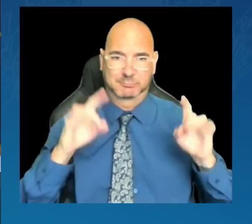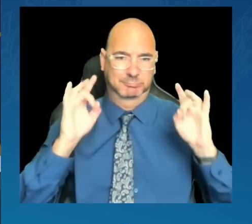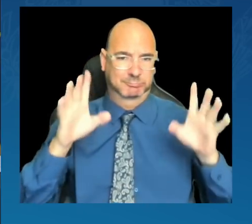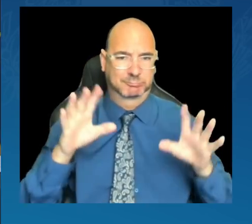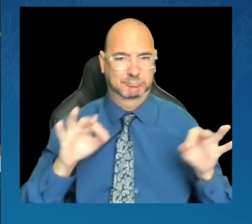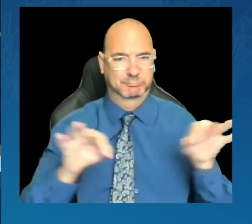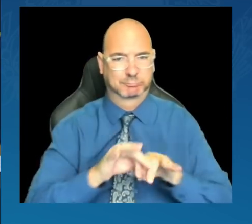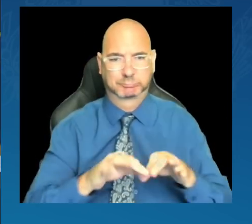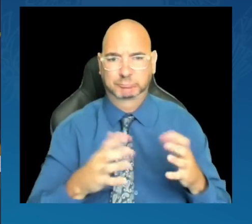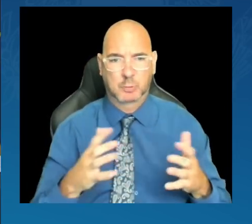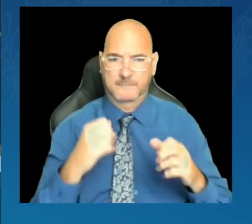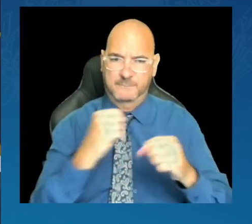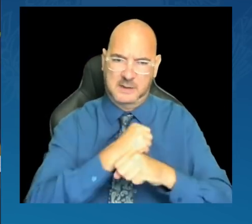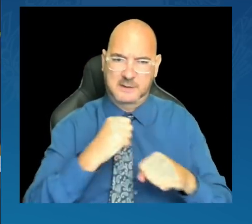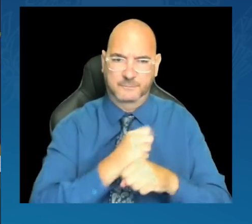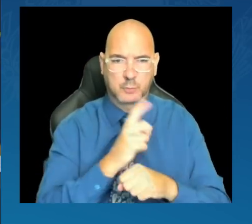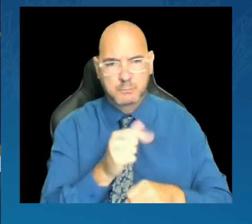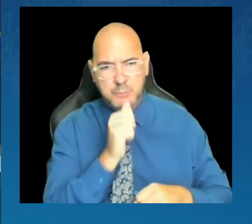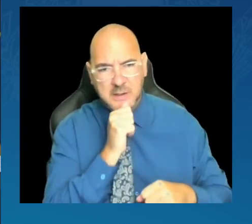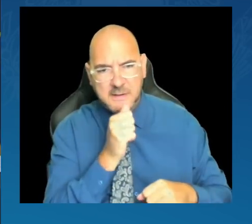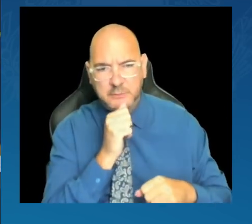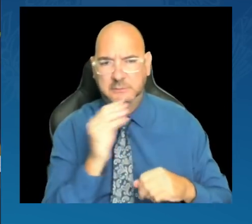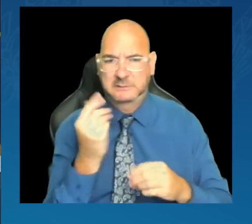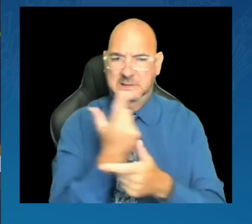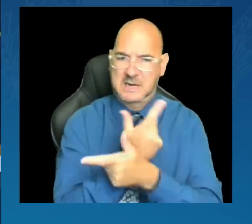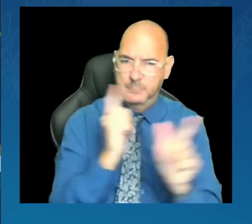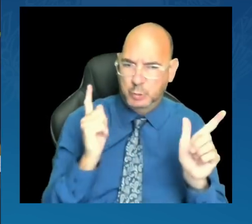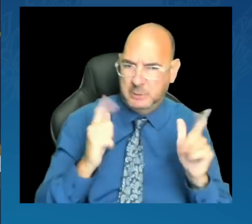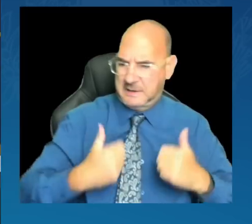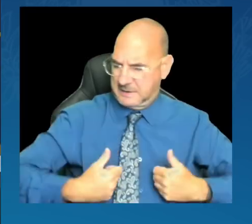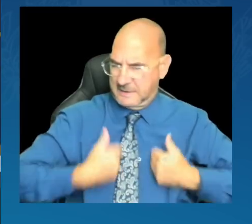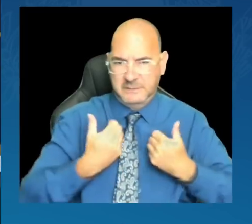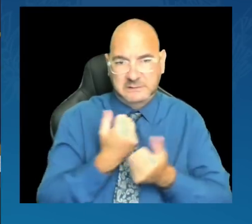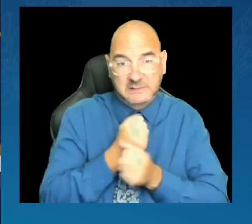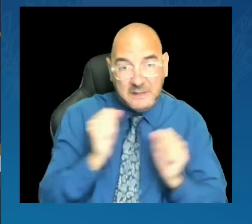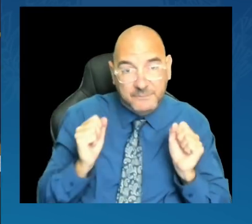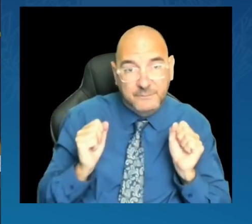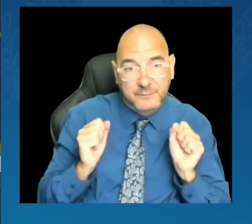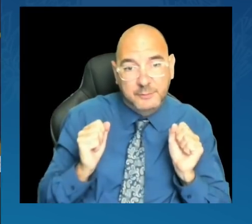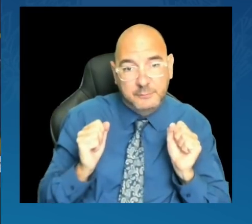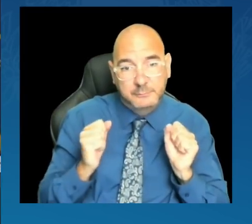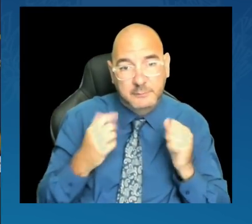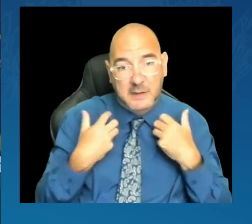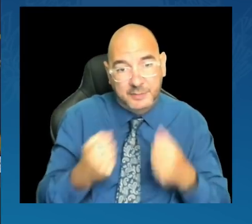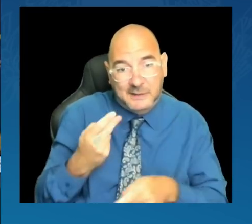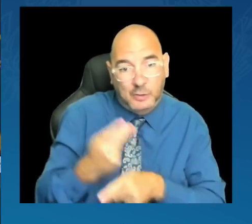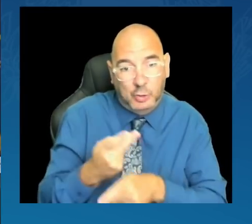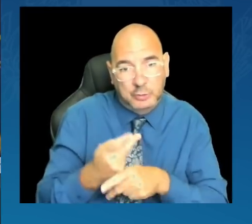and lifesaving health care access. Thank you. Rep. GiaQuinta: Thank you Senator Taylor.